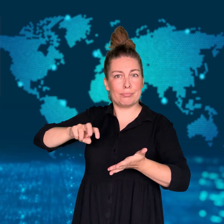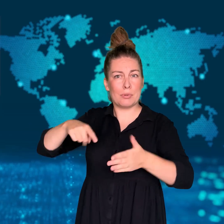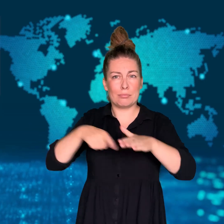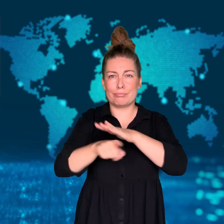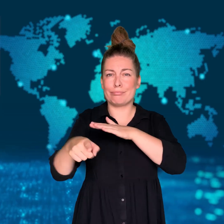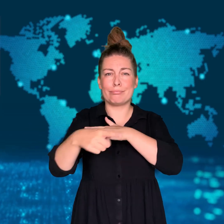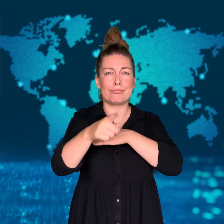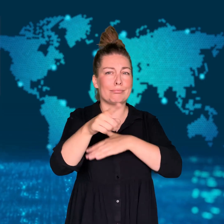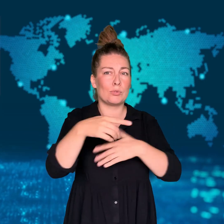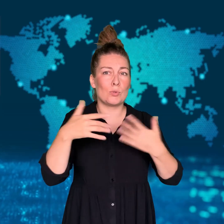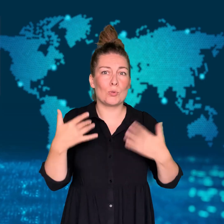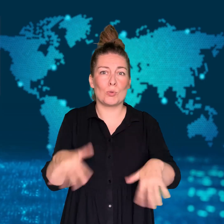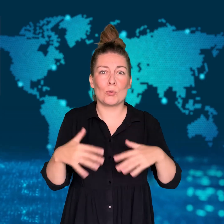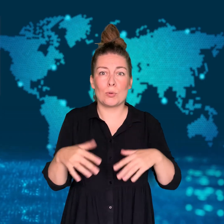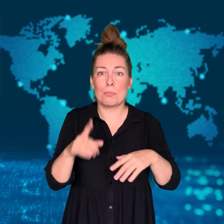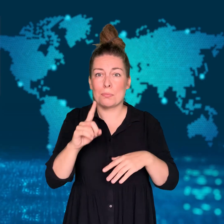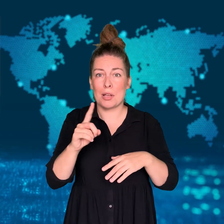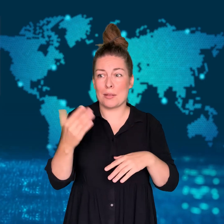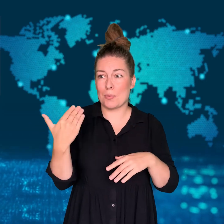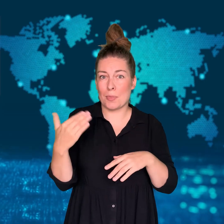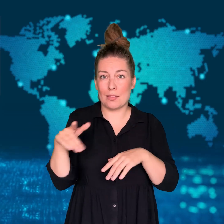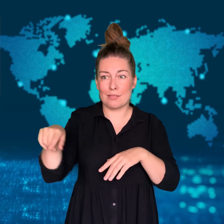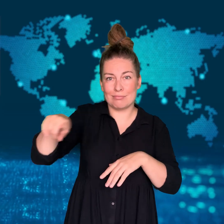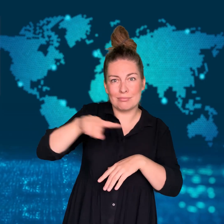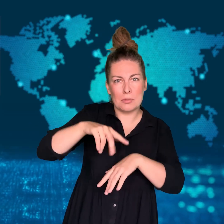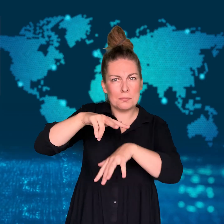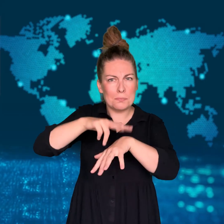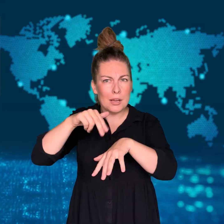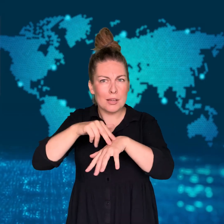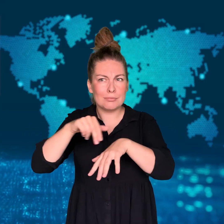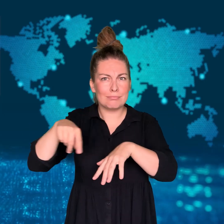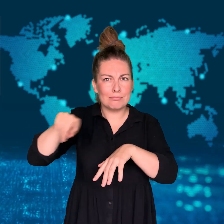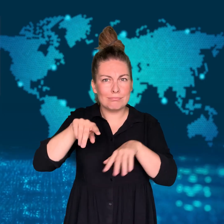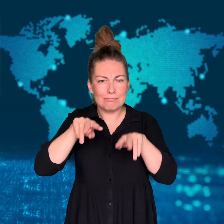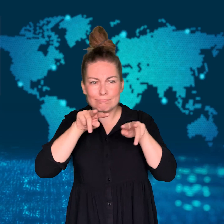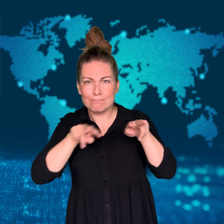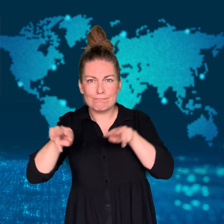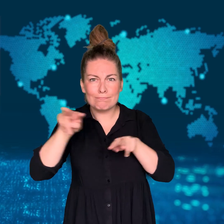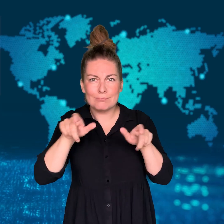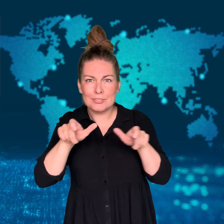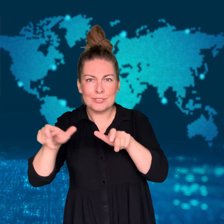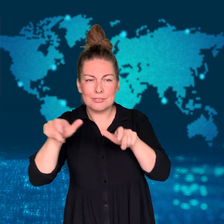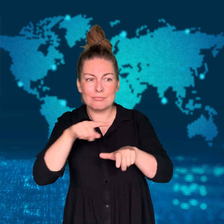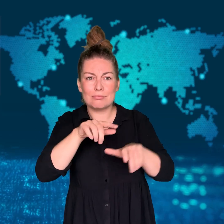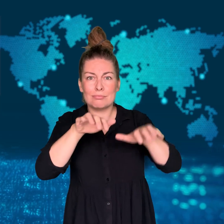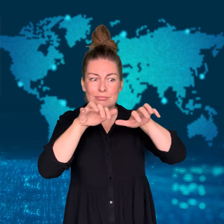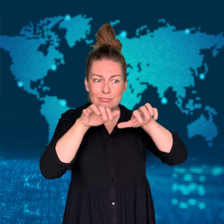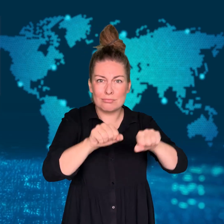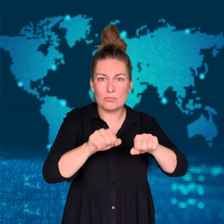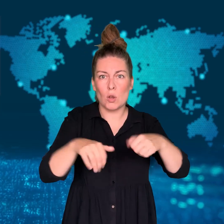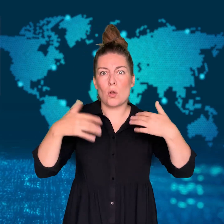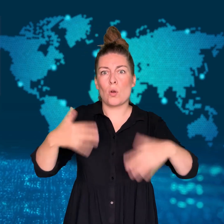a victory for law enforcement in Italy this year.